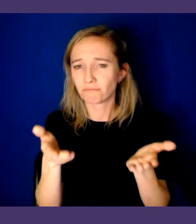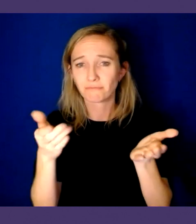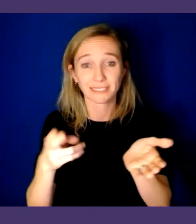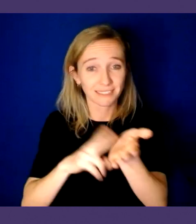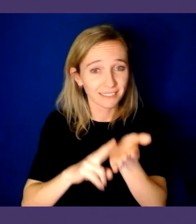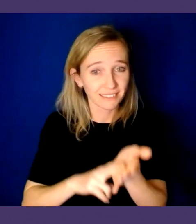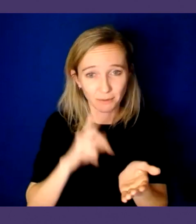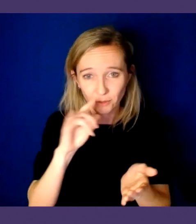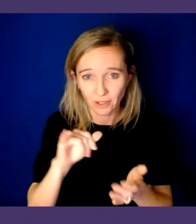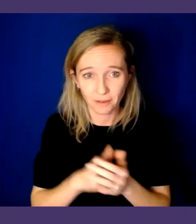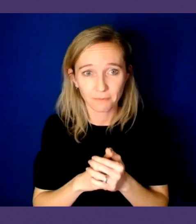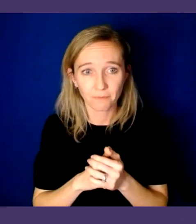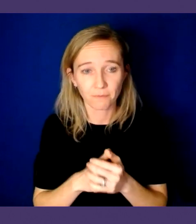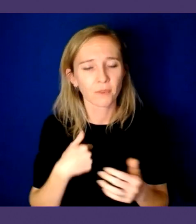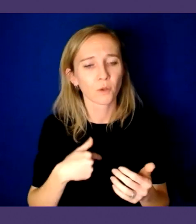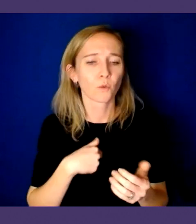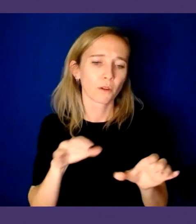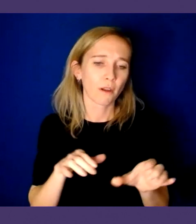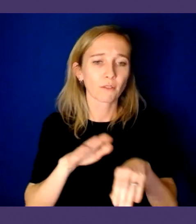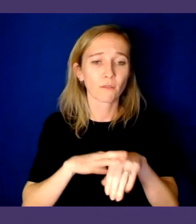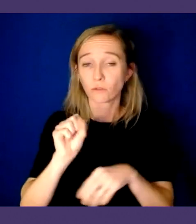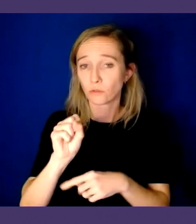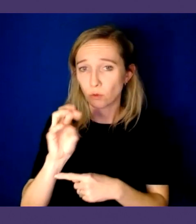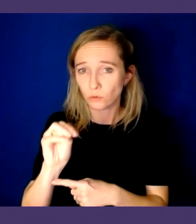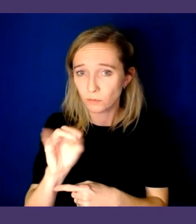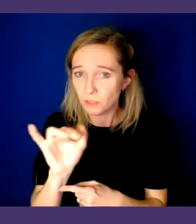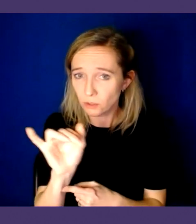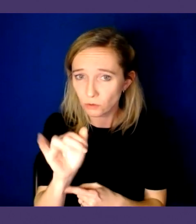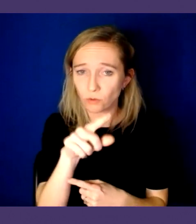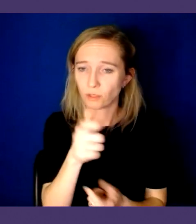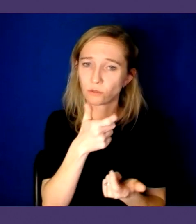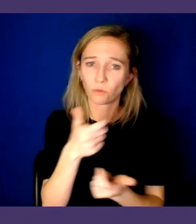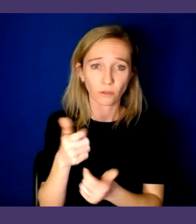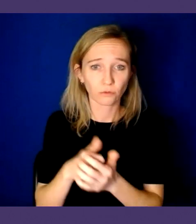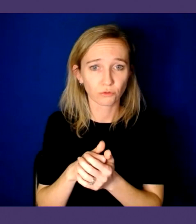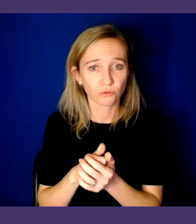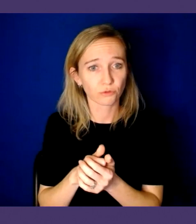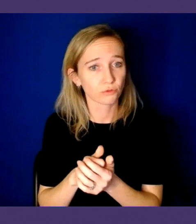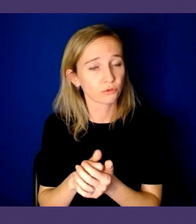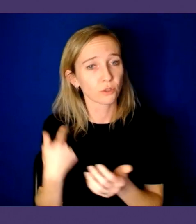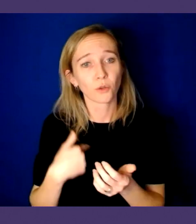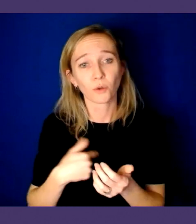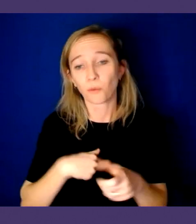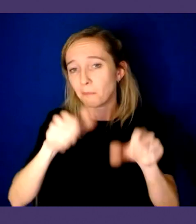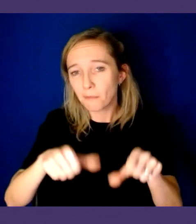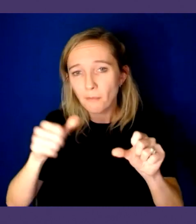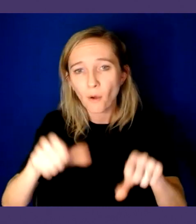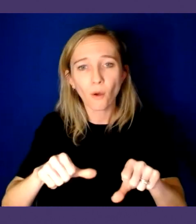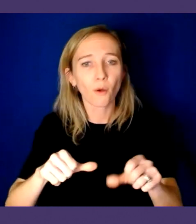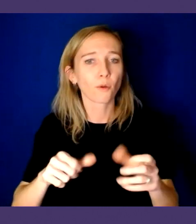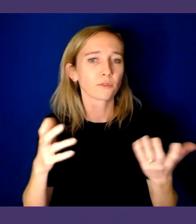on a variety of channels and different platforms. We post about what we're doing or how to get involved there.